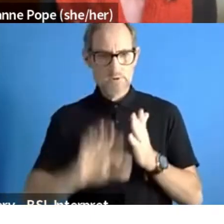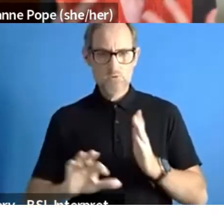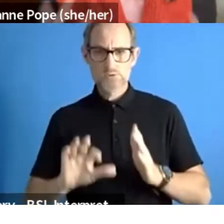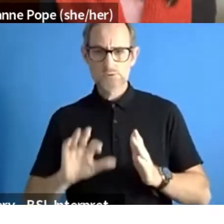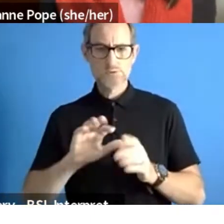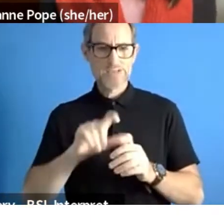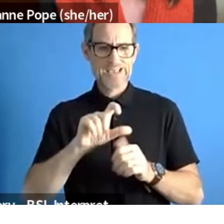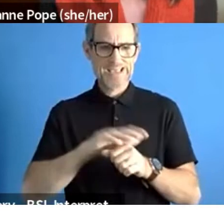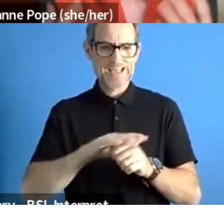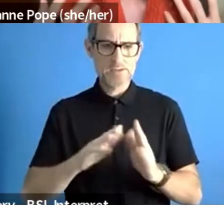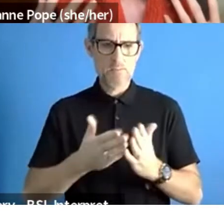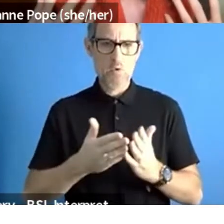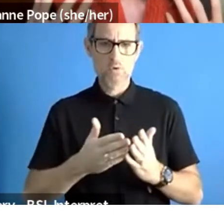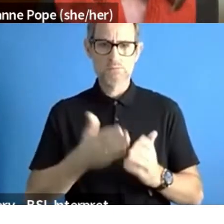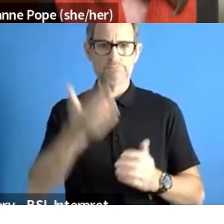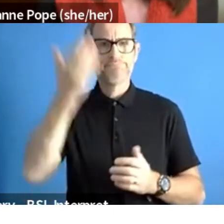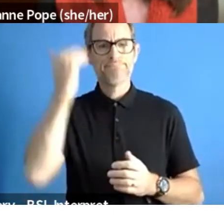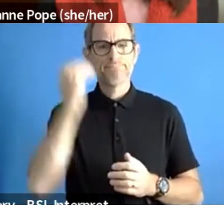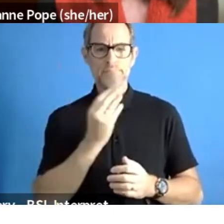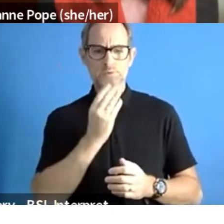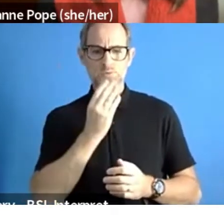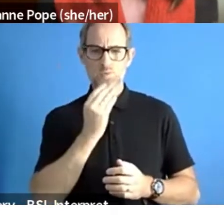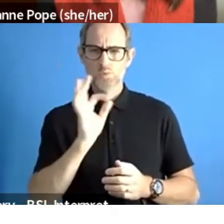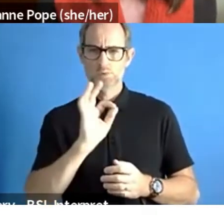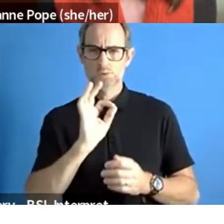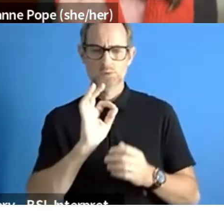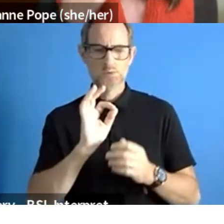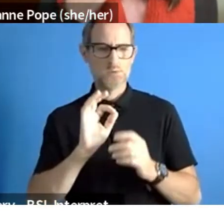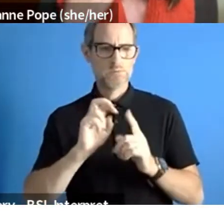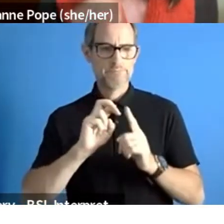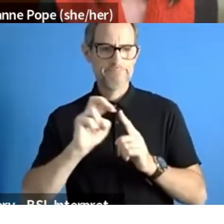people who use assistive technologies or have particular digital